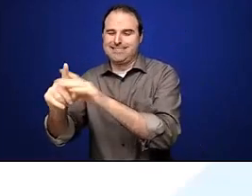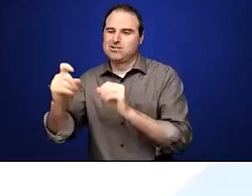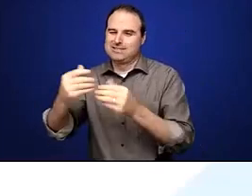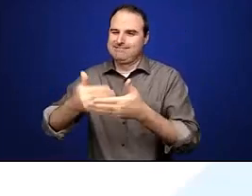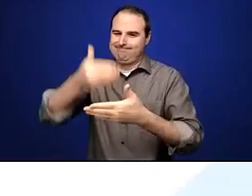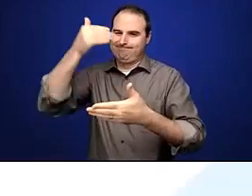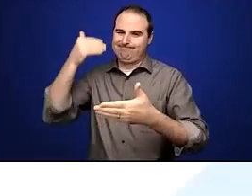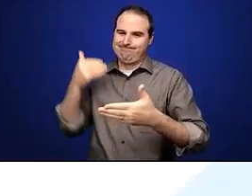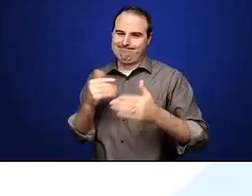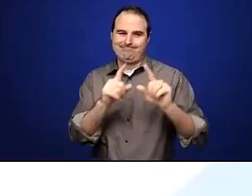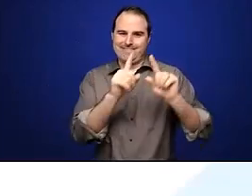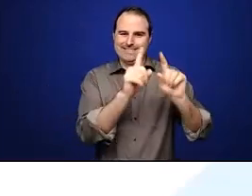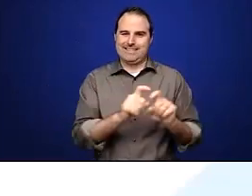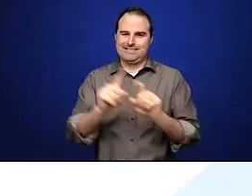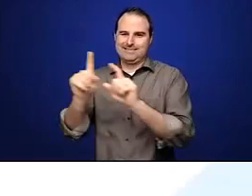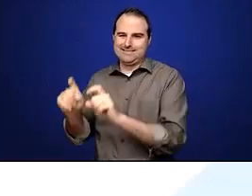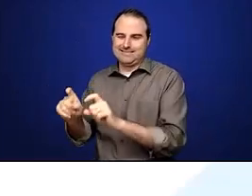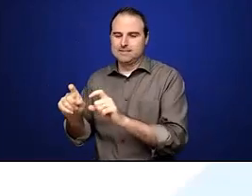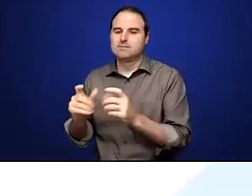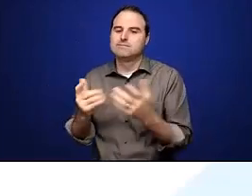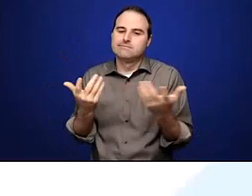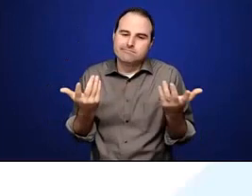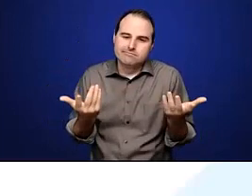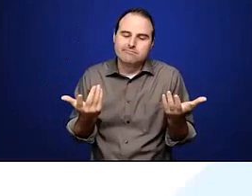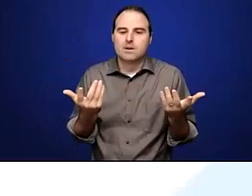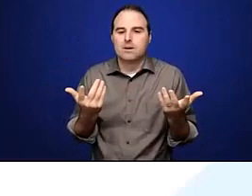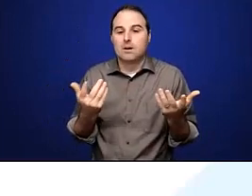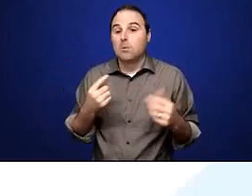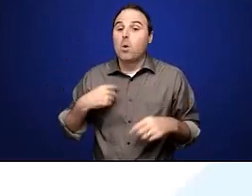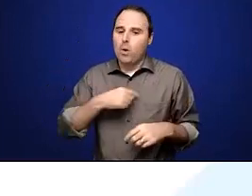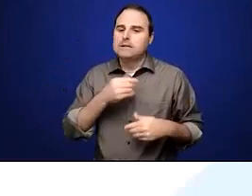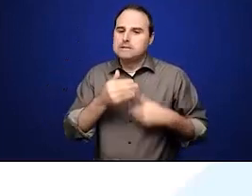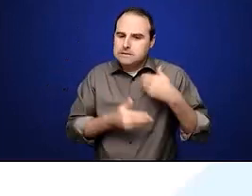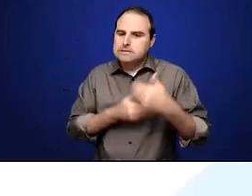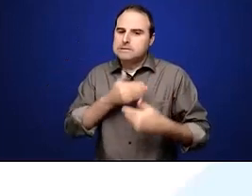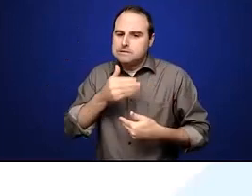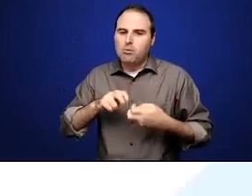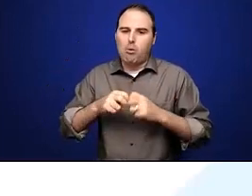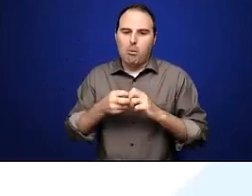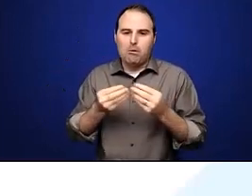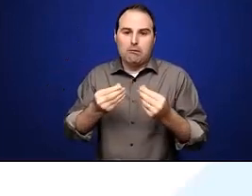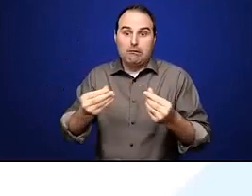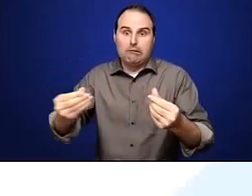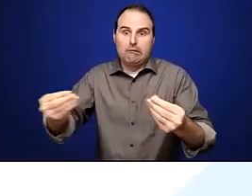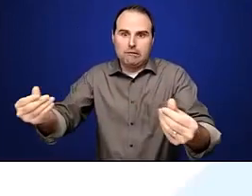solve as we went through. But all in all, it was an excellent time.